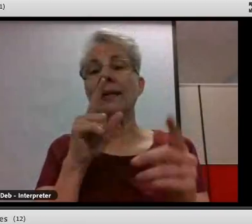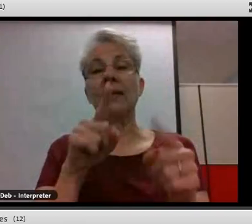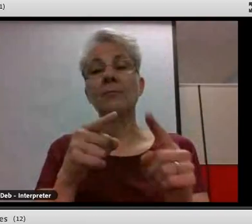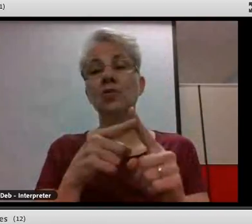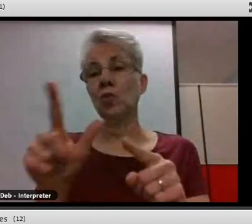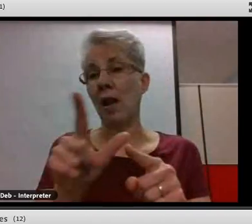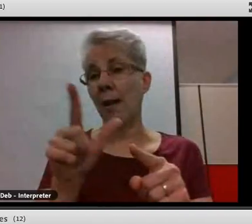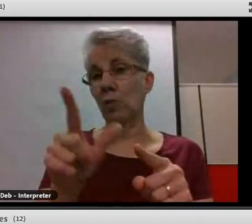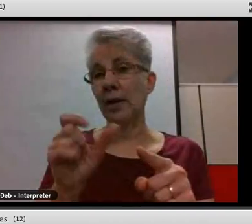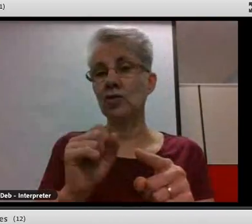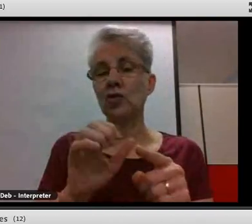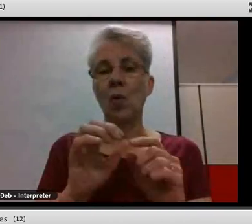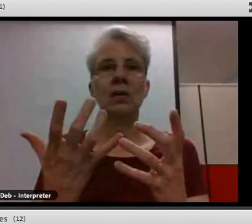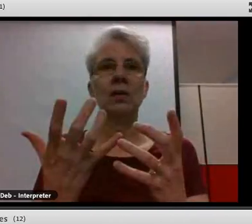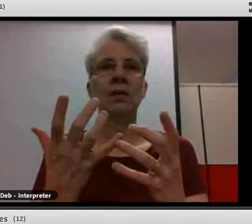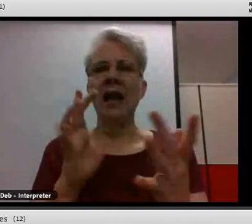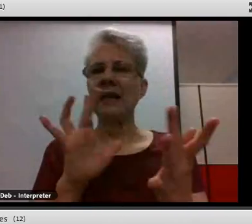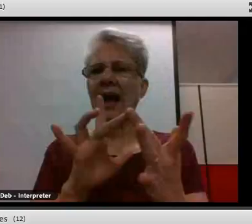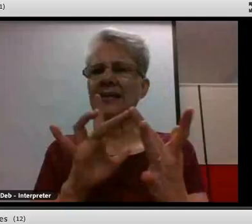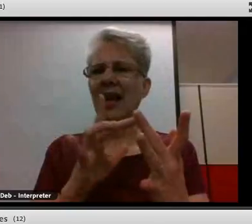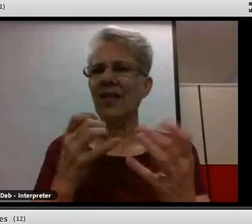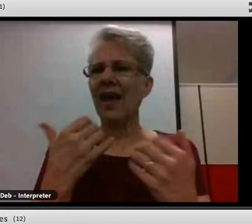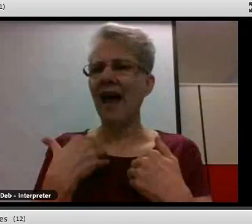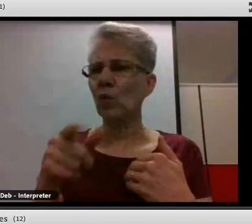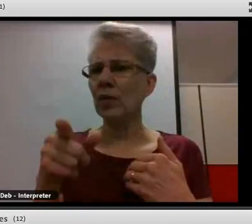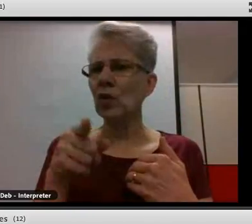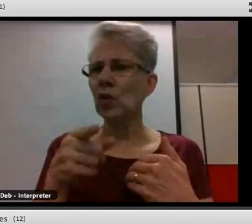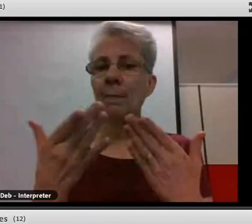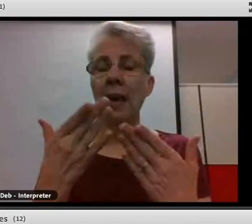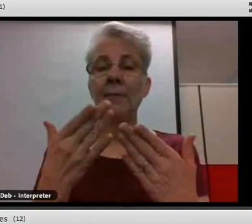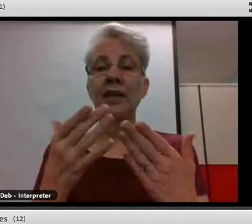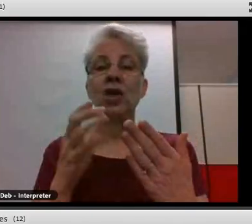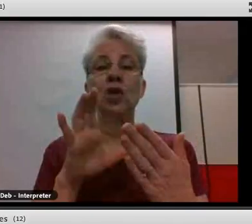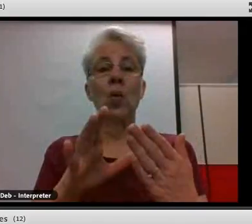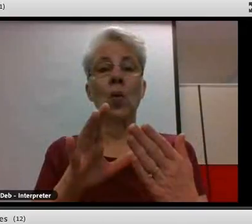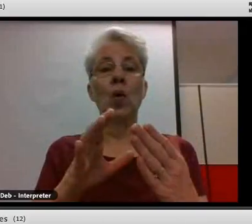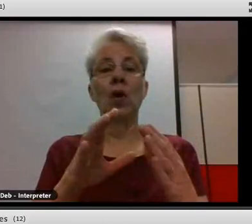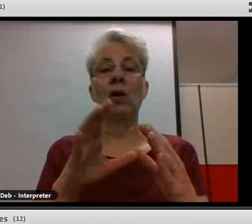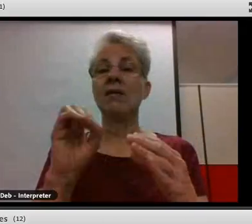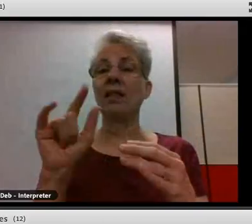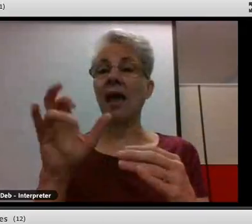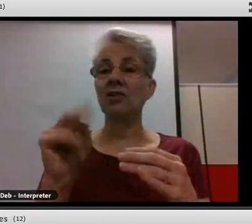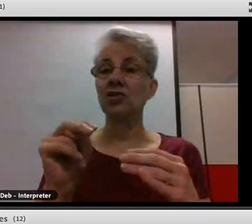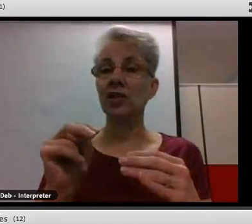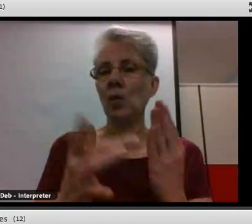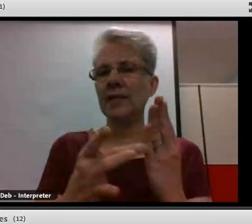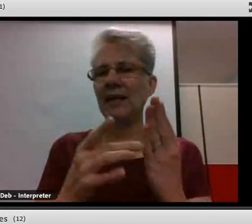and the services you're going to plan are going to work unless you ask somebody with a disability